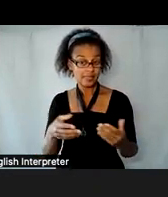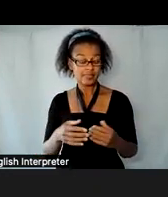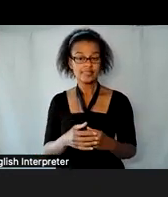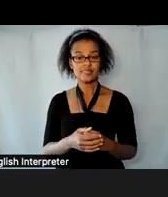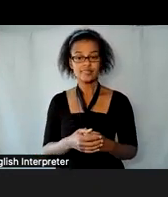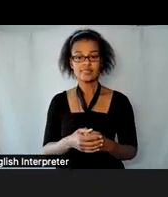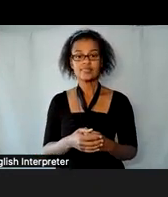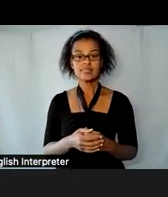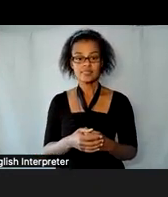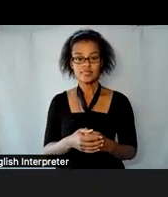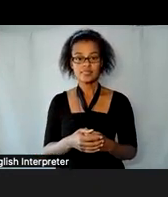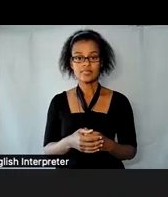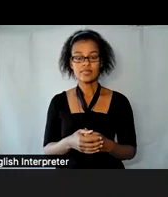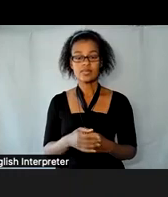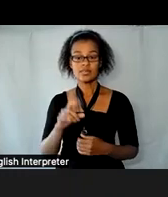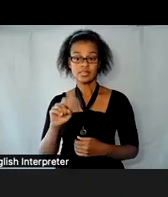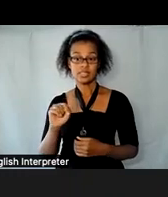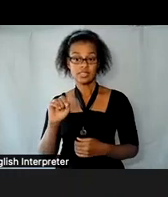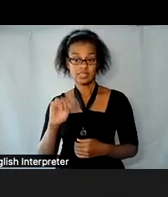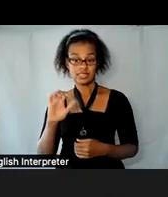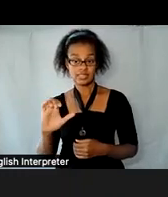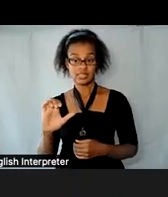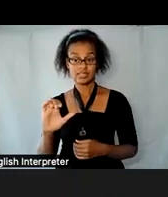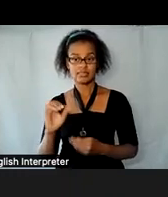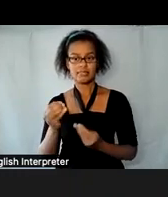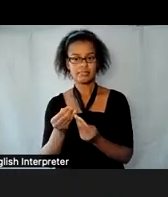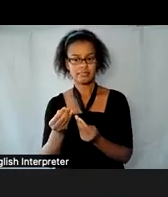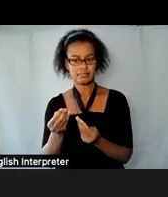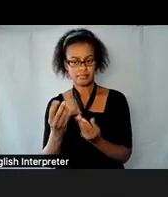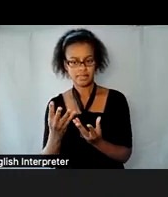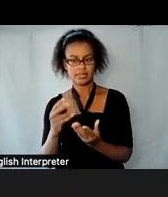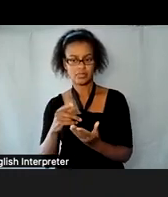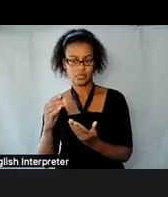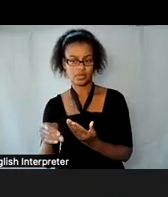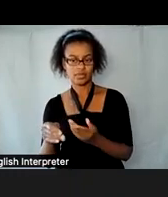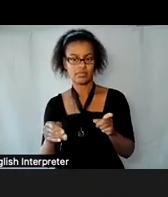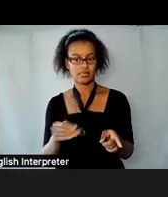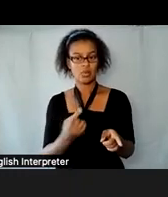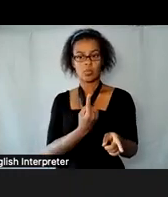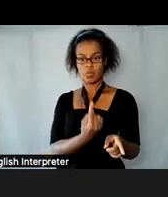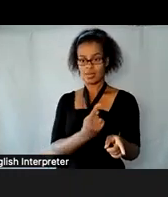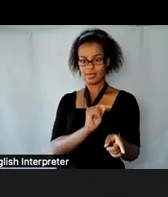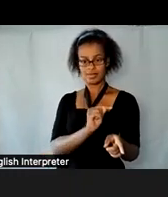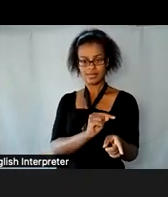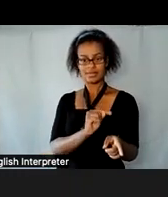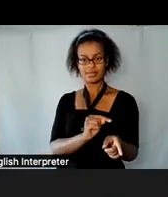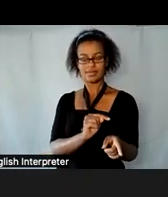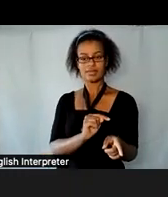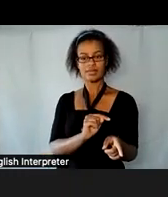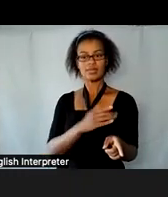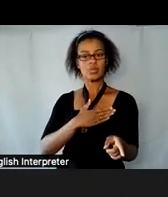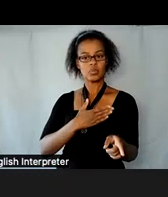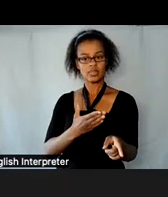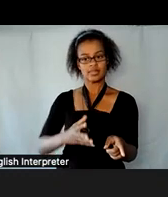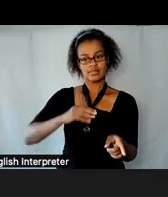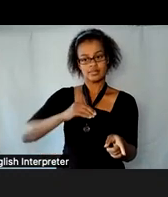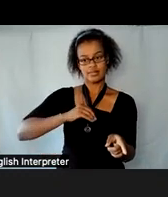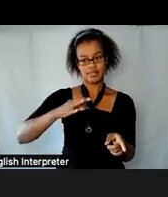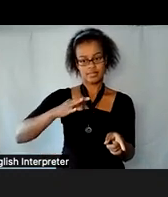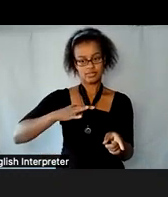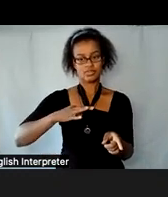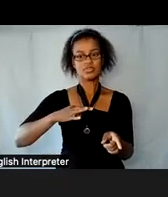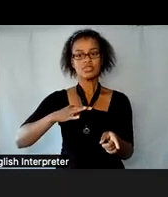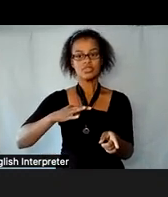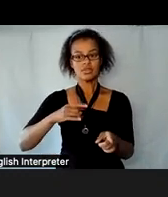Arts Council programs that is open for applications from individuals, collectives, arts organizations,